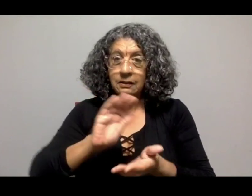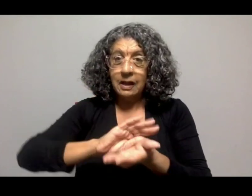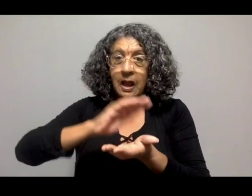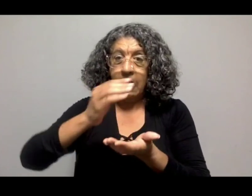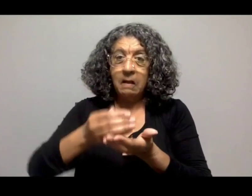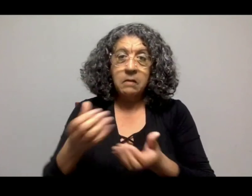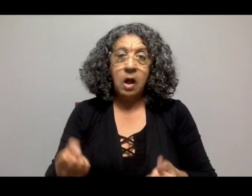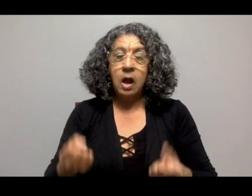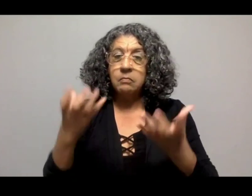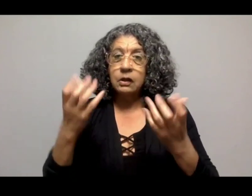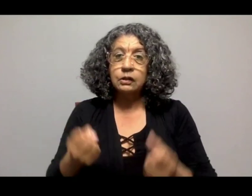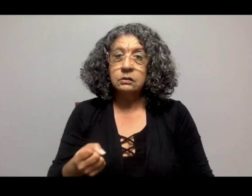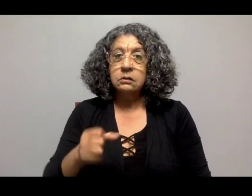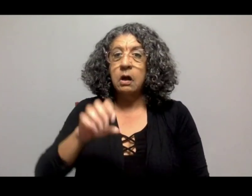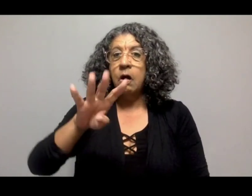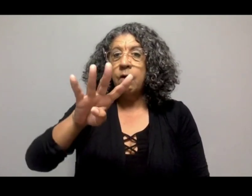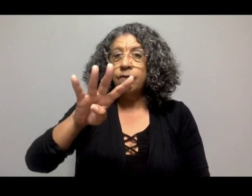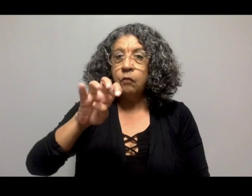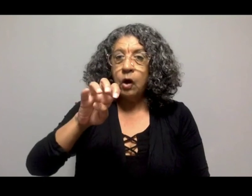you'll see how much